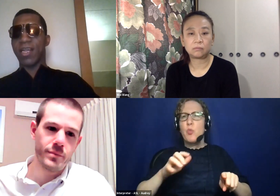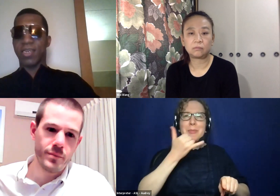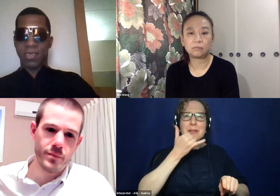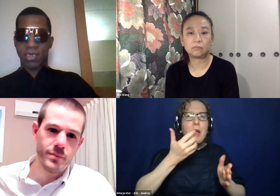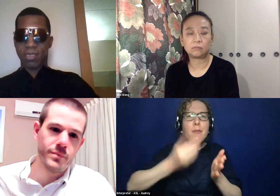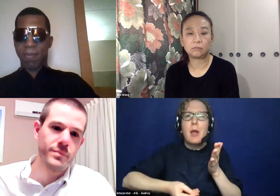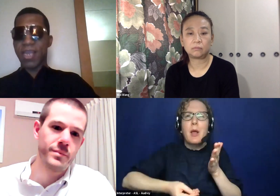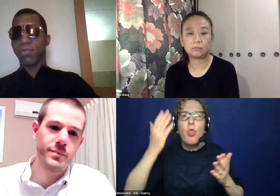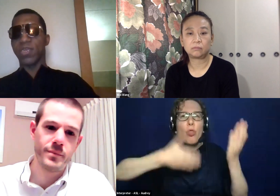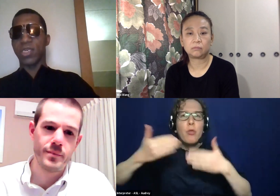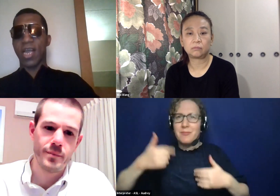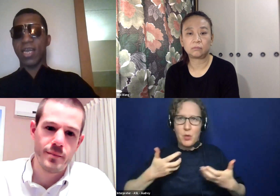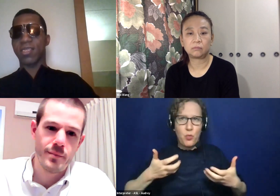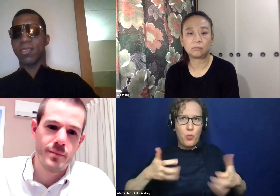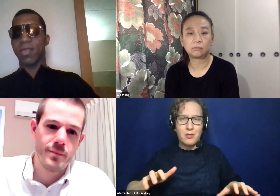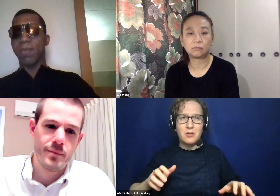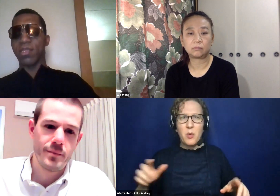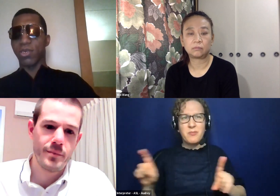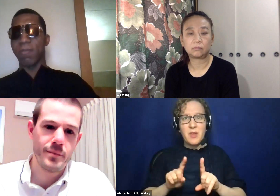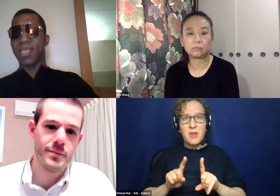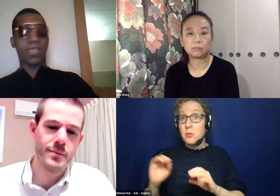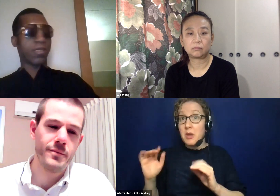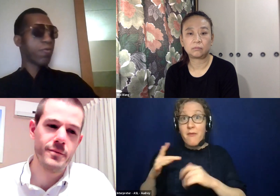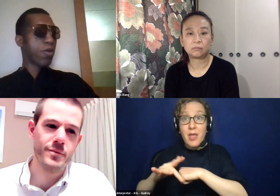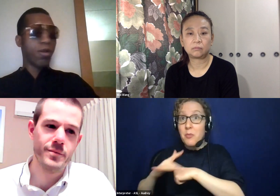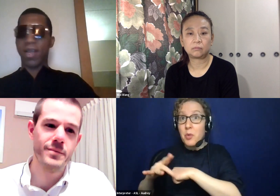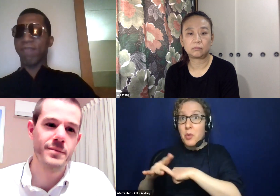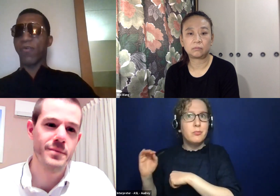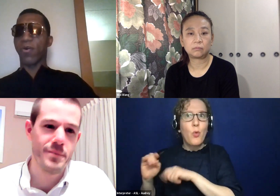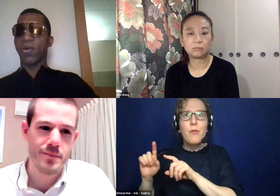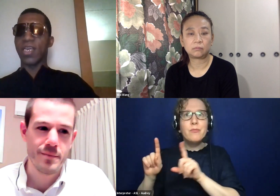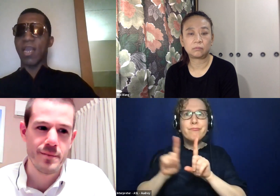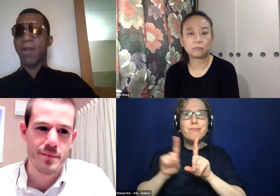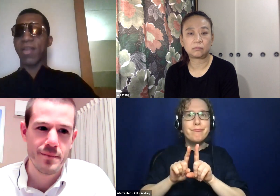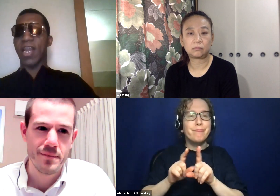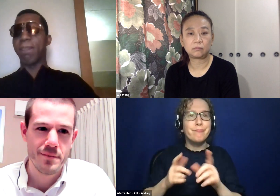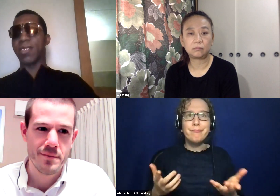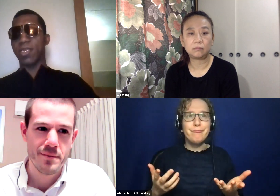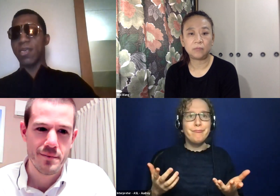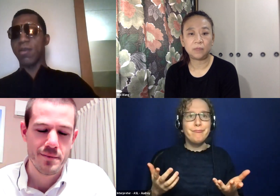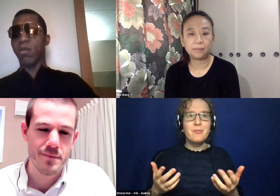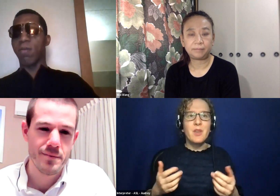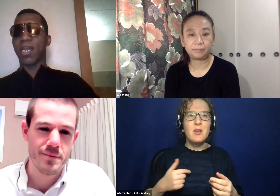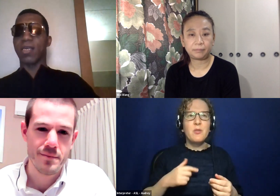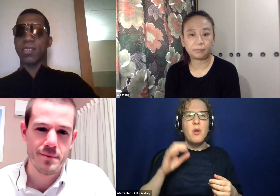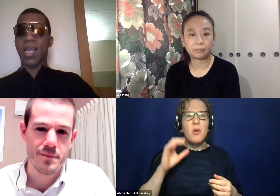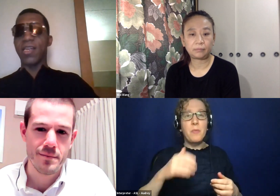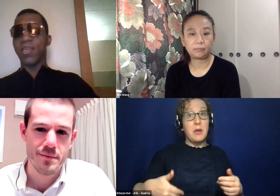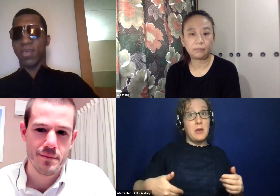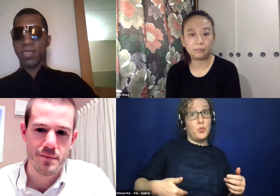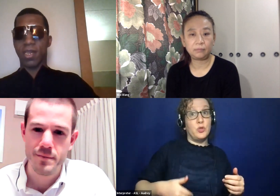and just my intuition told me to look for the American Embassy because I knew that